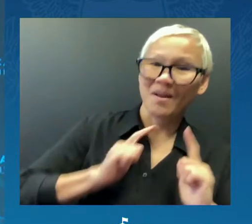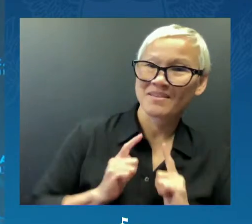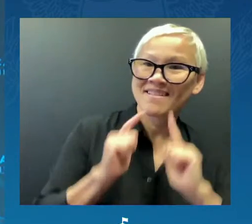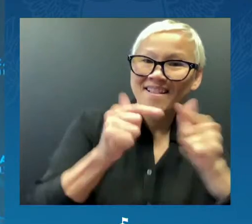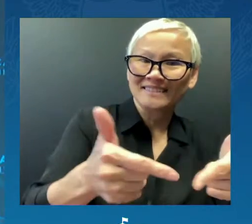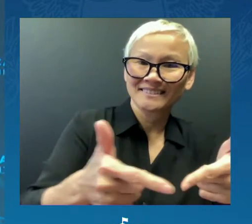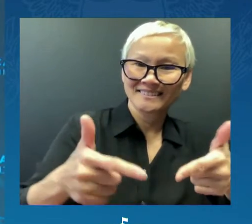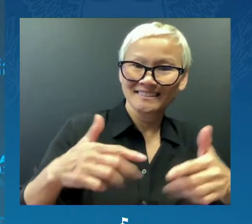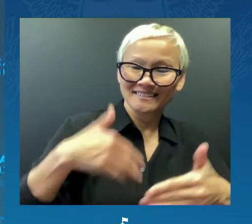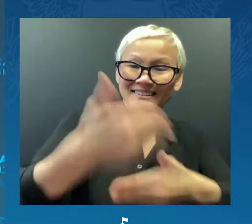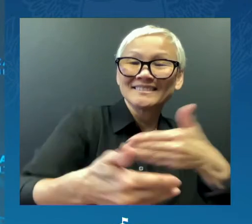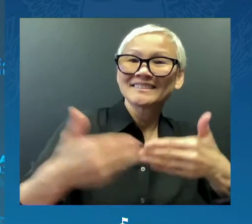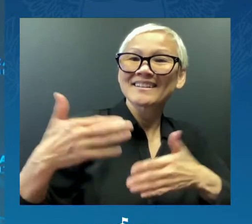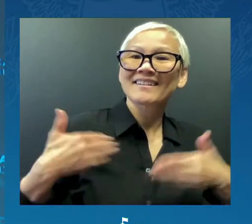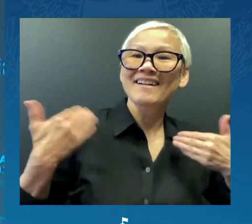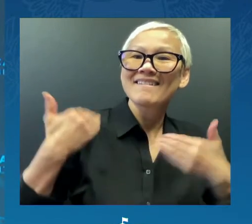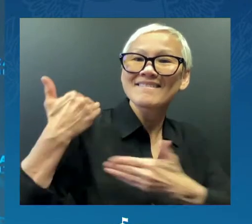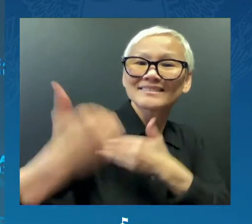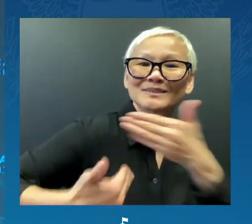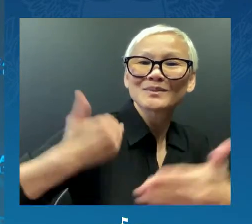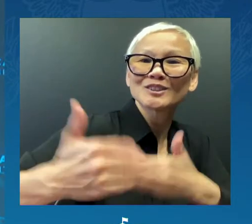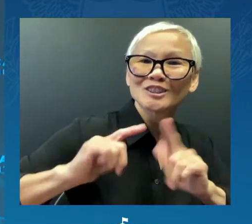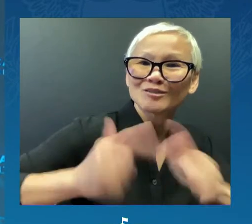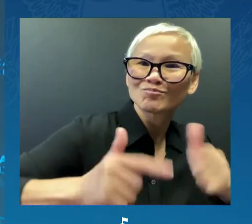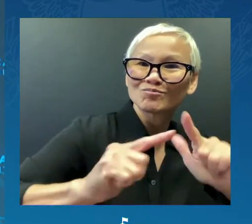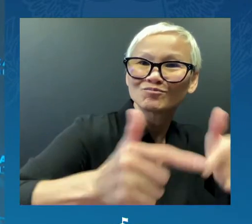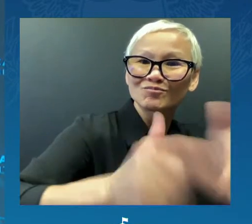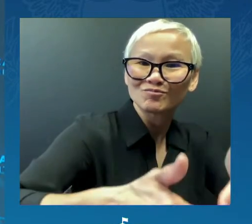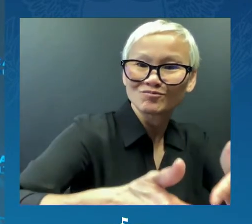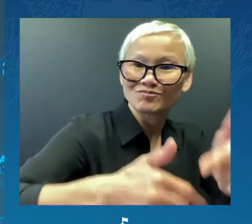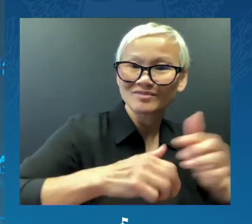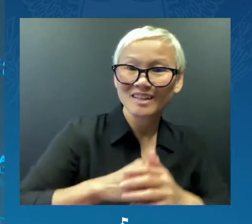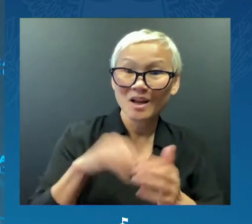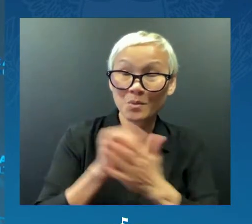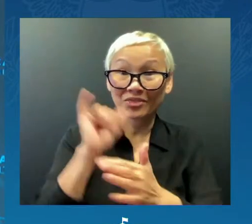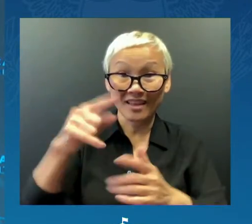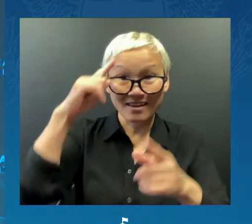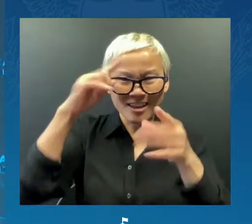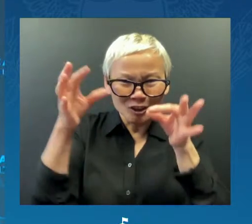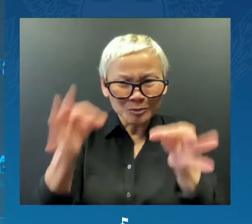And with determination and access to finance, ingenuity knows no bounds.